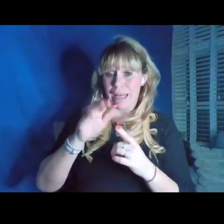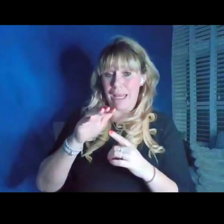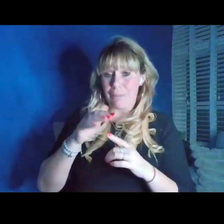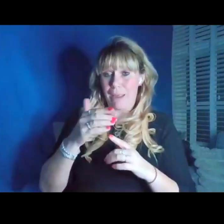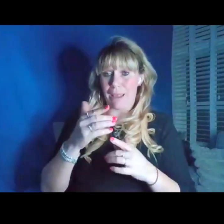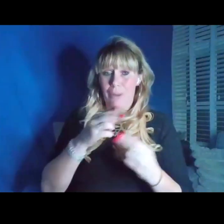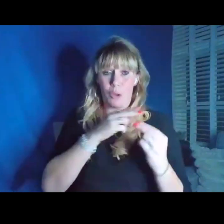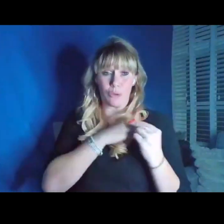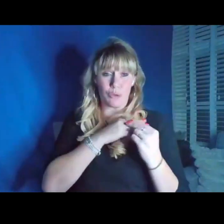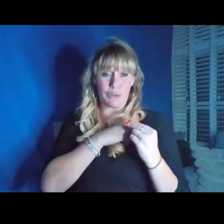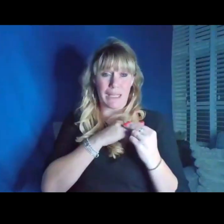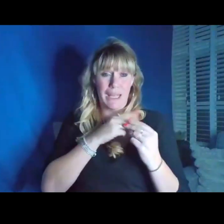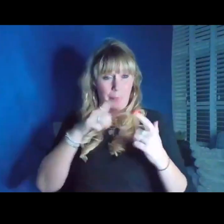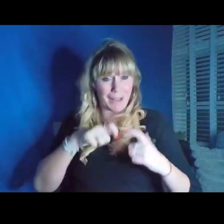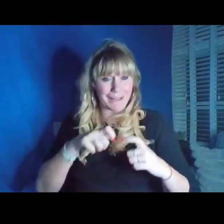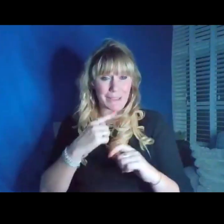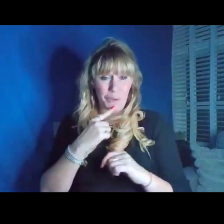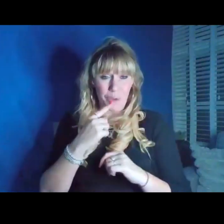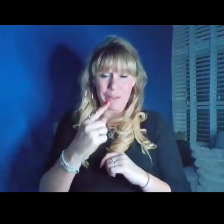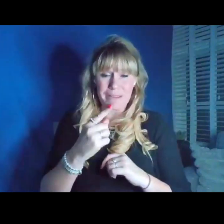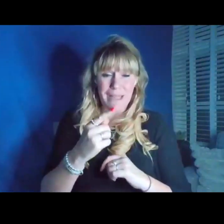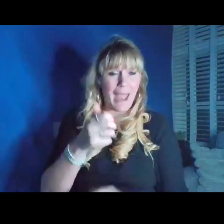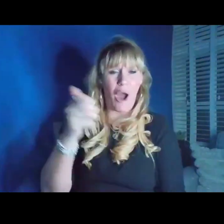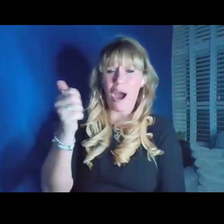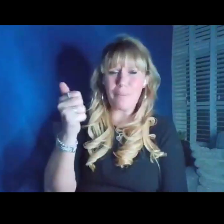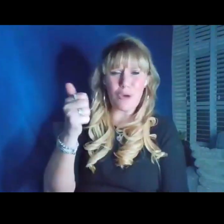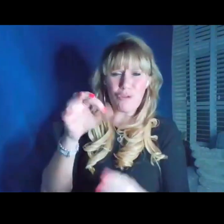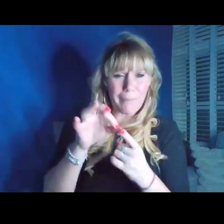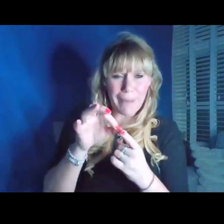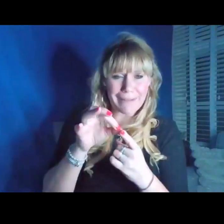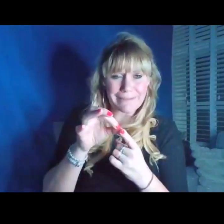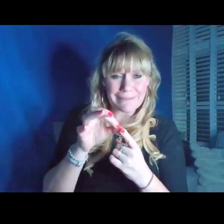"It will be all right Pens you know".